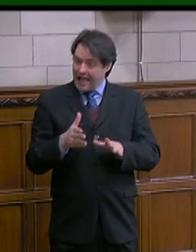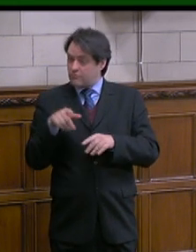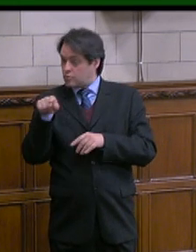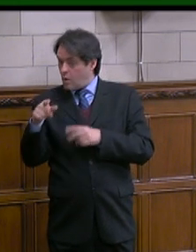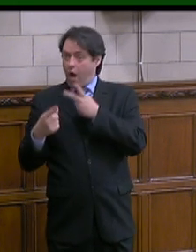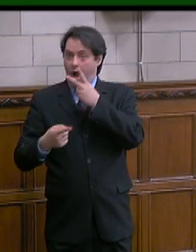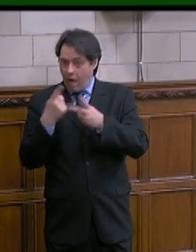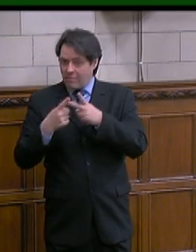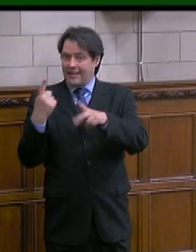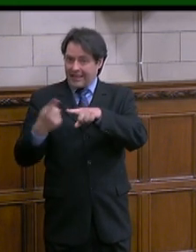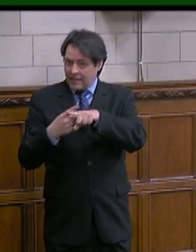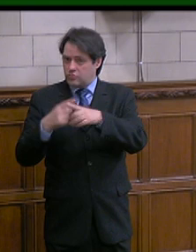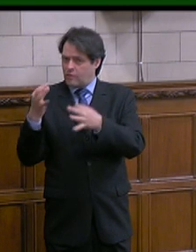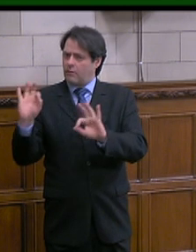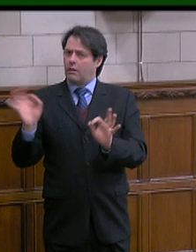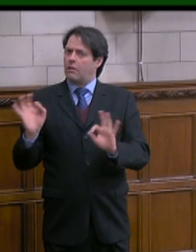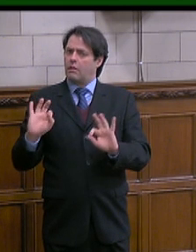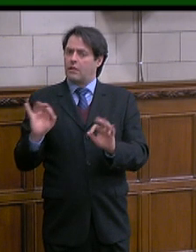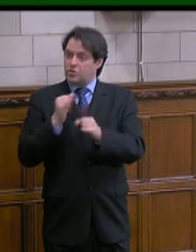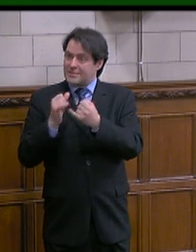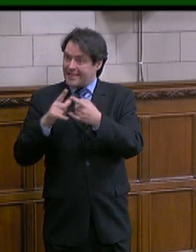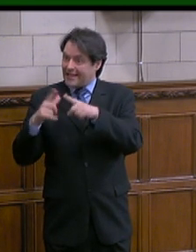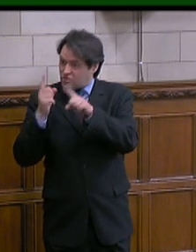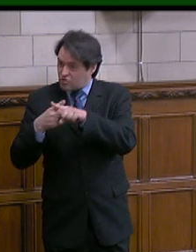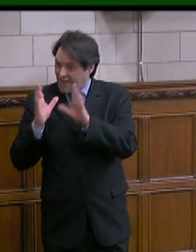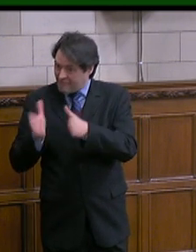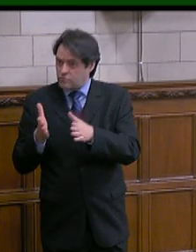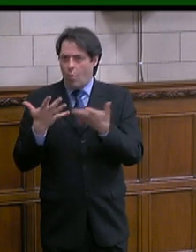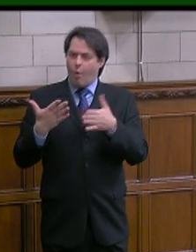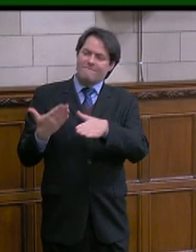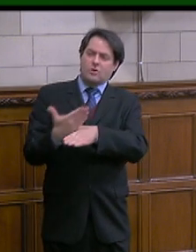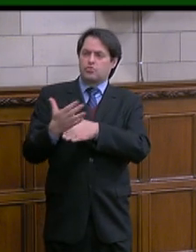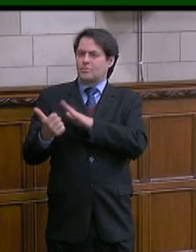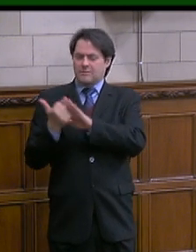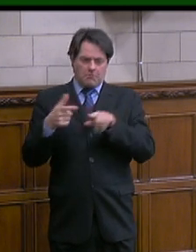another English qualification, such as a GCSE or functional skills qualification. My hon.